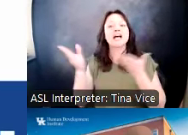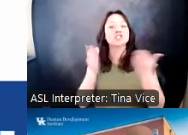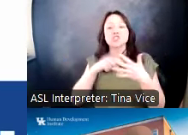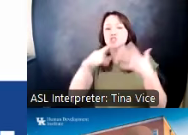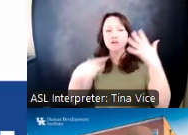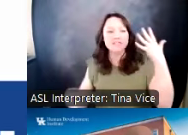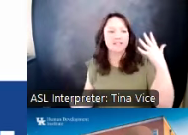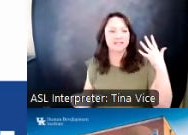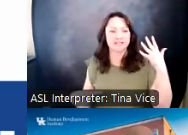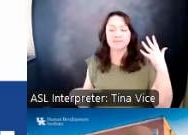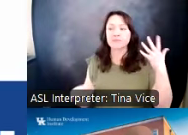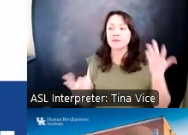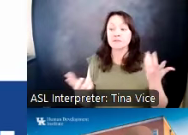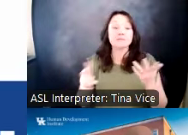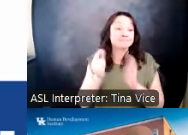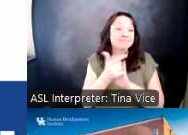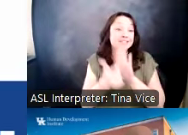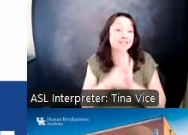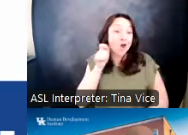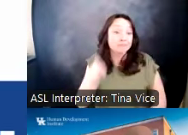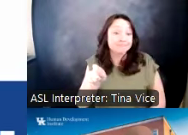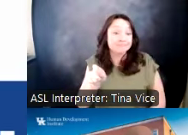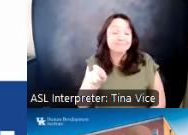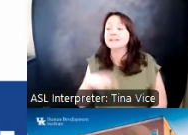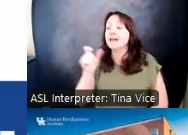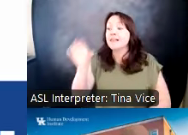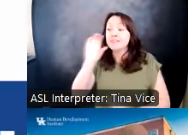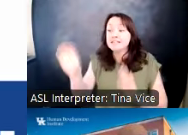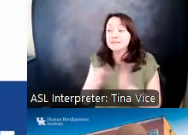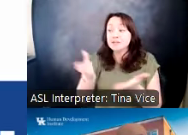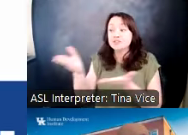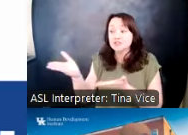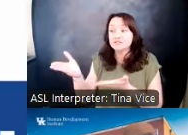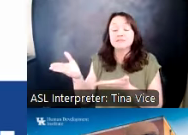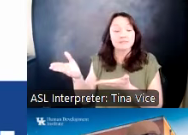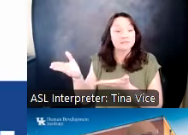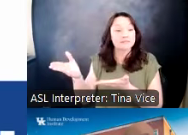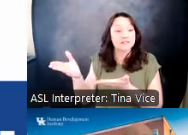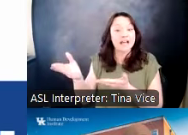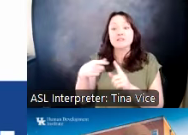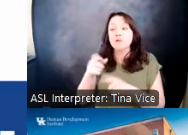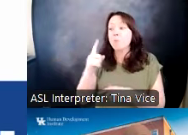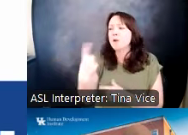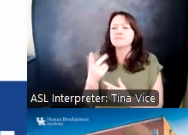the law. This image is from one of the disability community efforts the or that